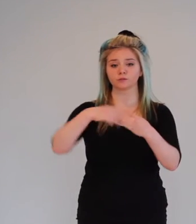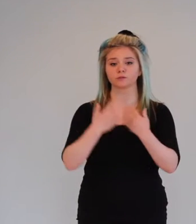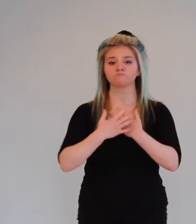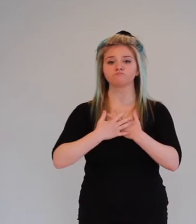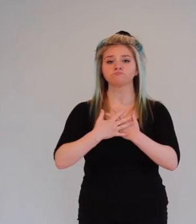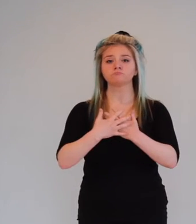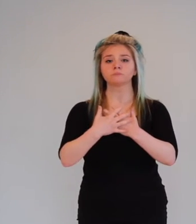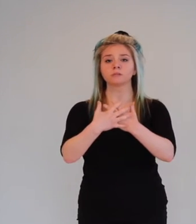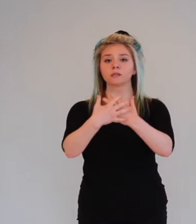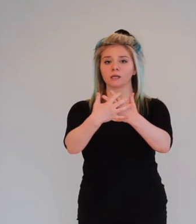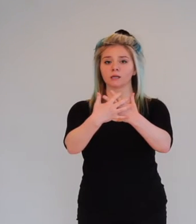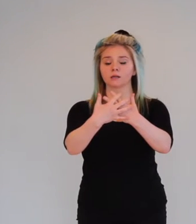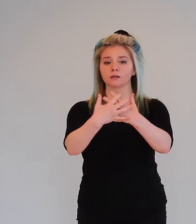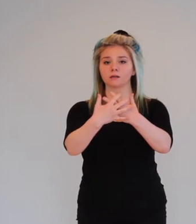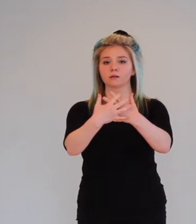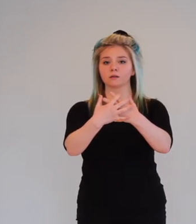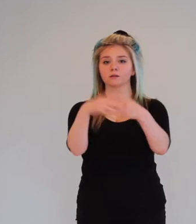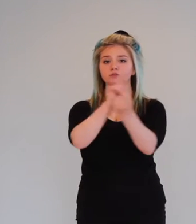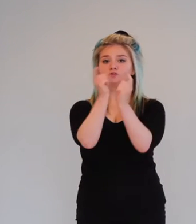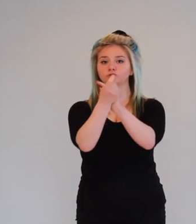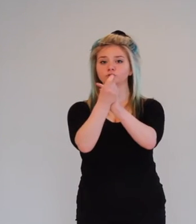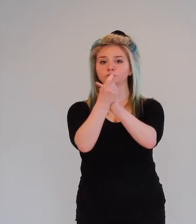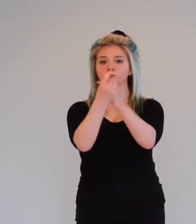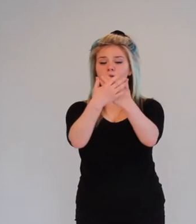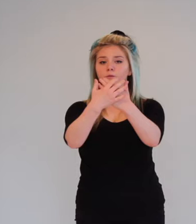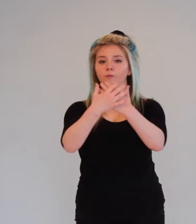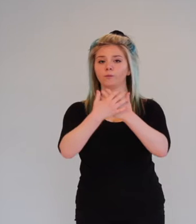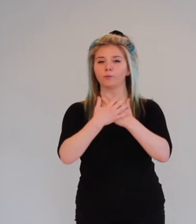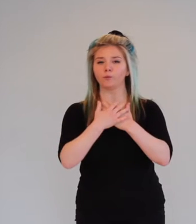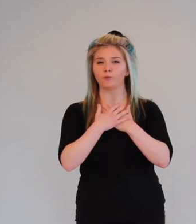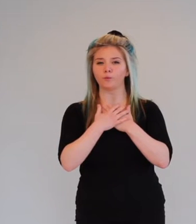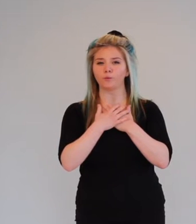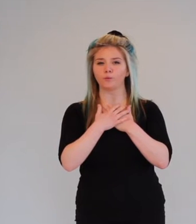and exhale, and continue that inhale through the same side,